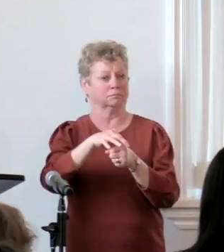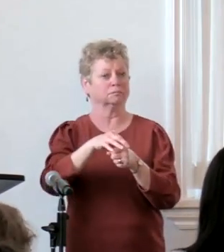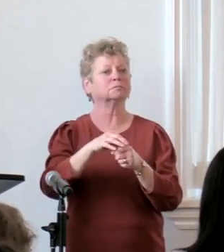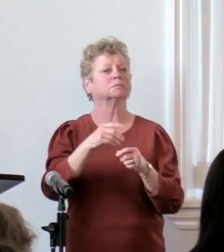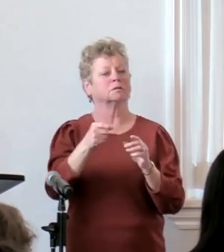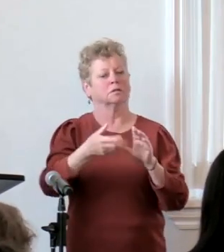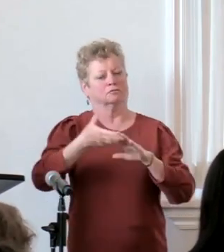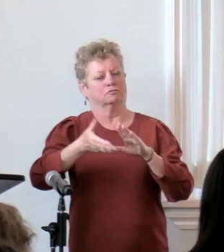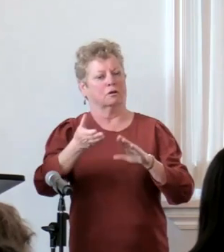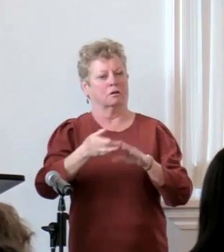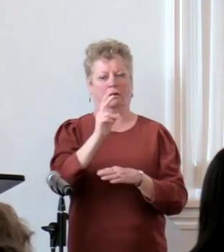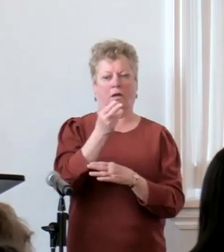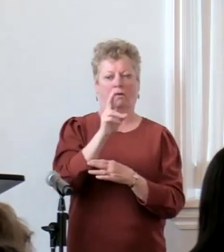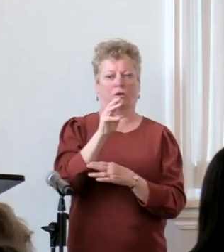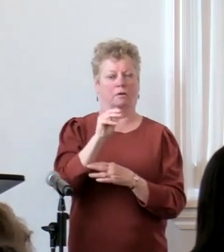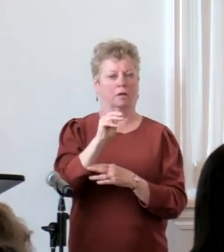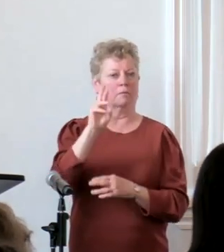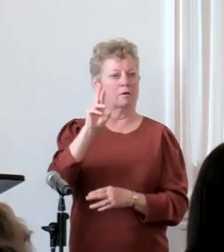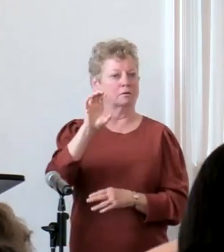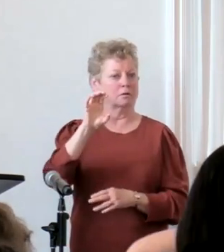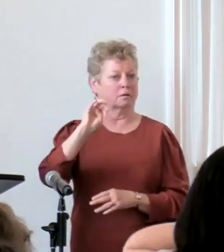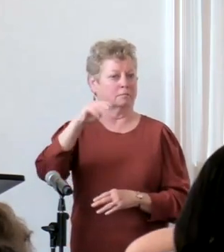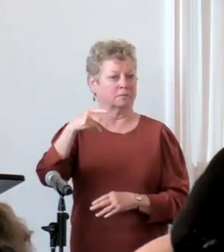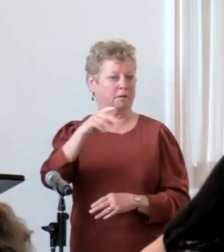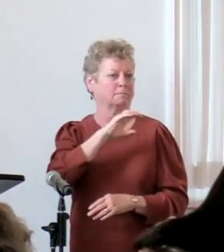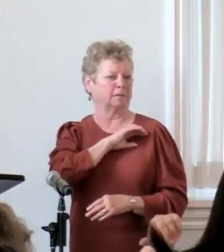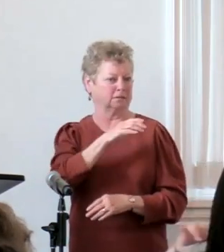chair of the HRM / RCMP police commission,